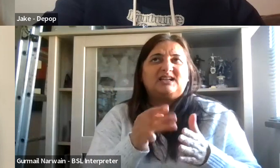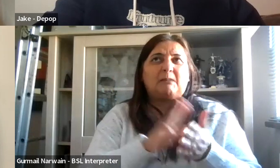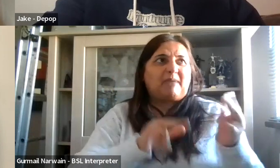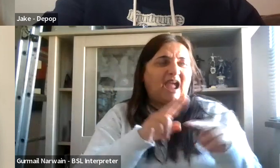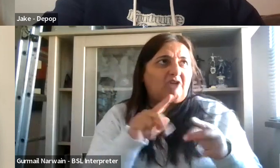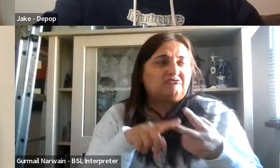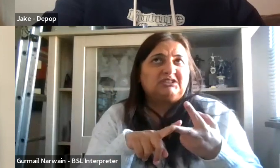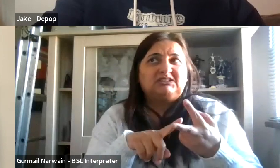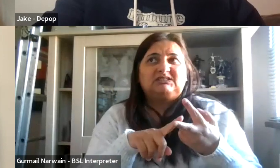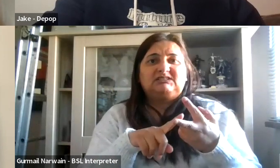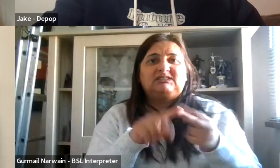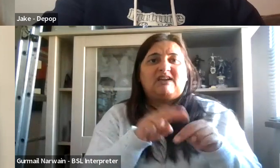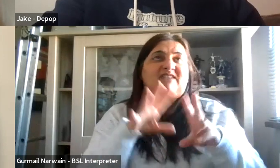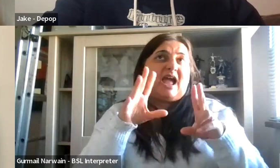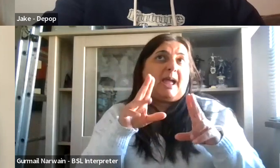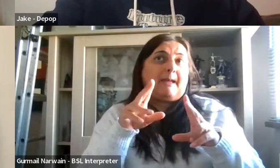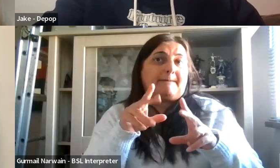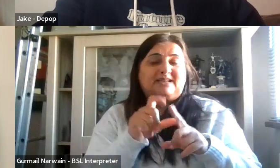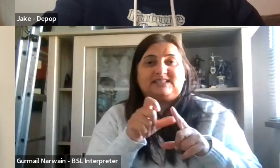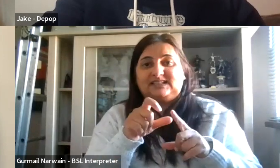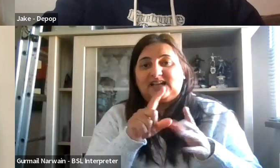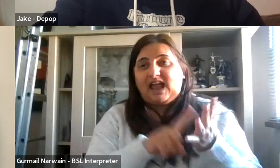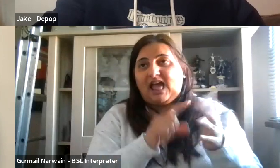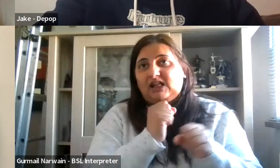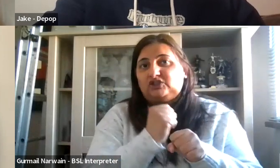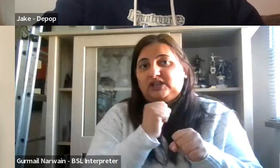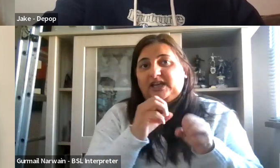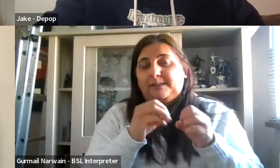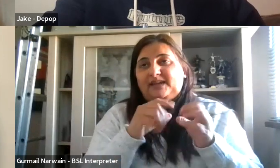L.G.B.T.Q. And there's a whole host of of these. So we've got a blacker, deepop Channel depot parents